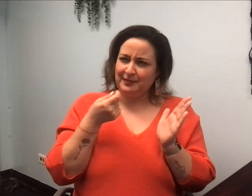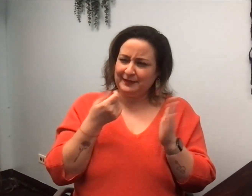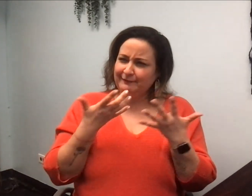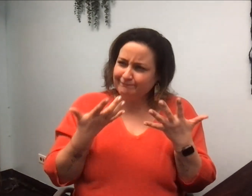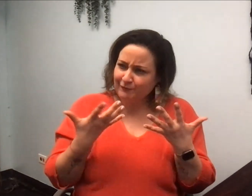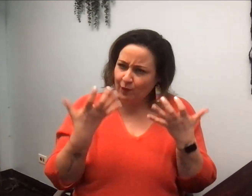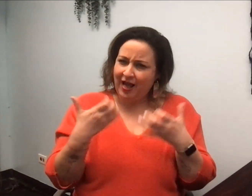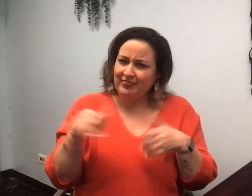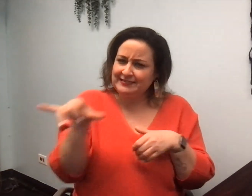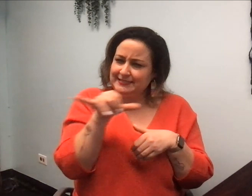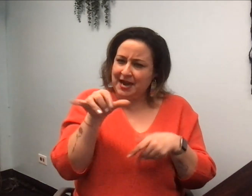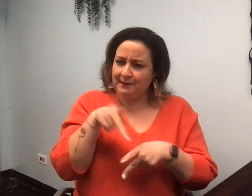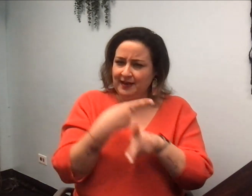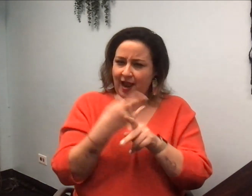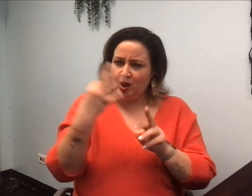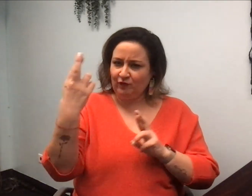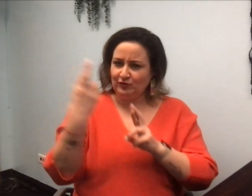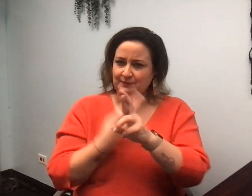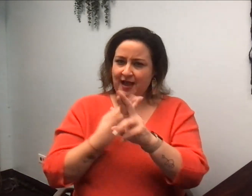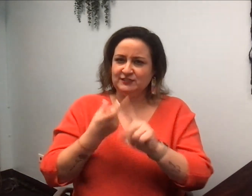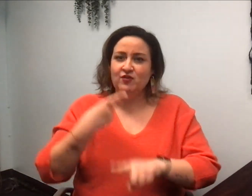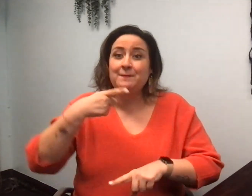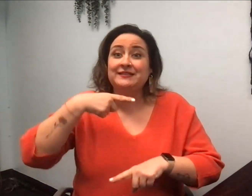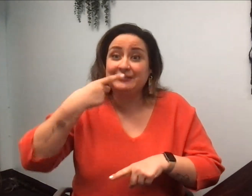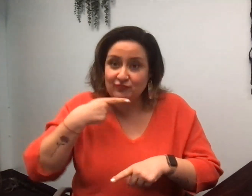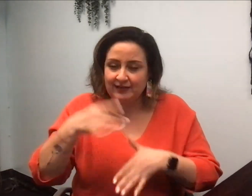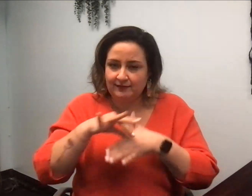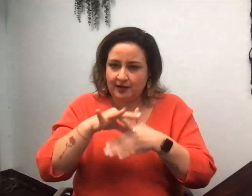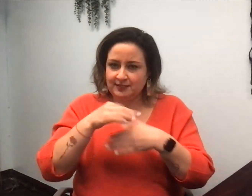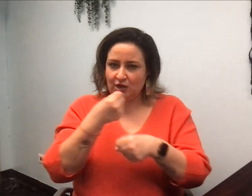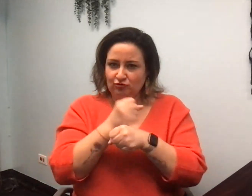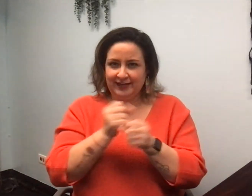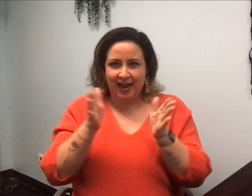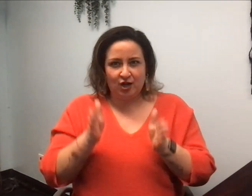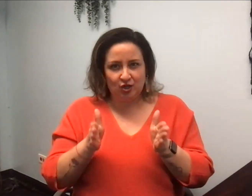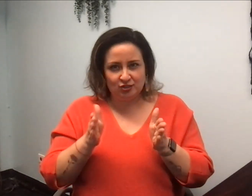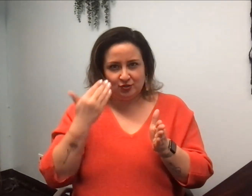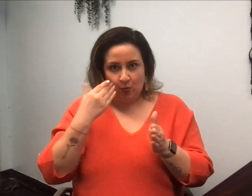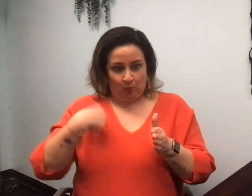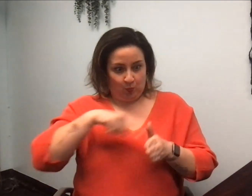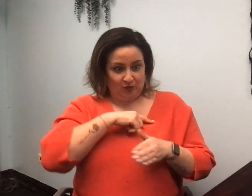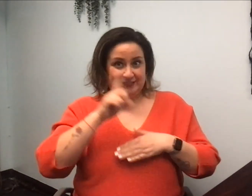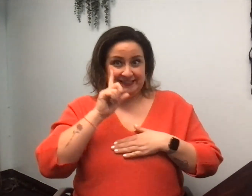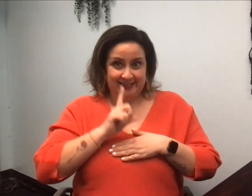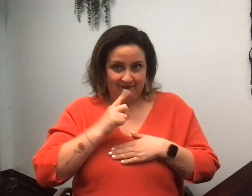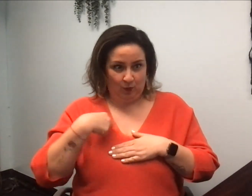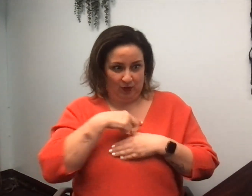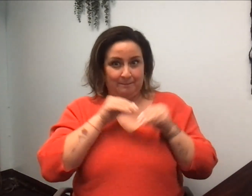I do believe that there are quite a few Deaf Content Creators who do use that approach and I